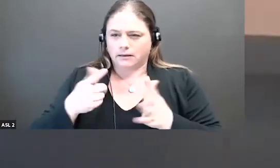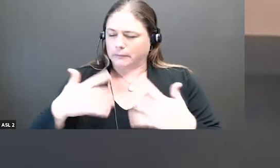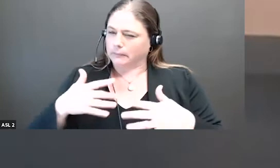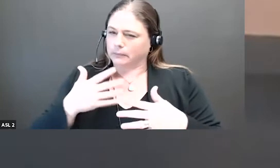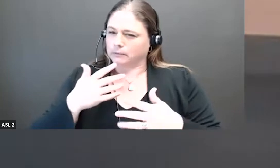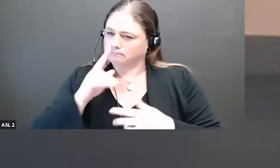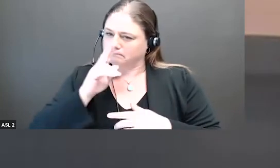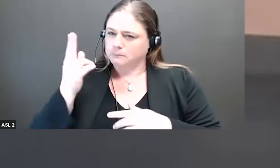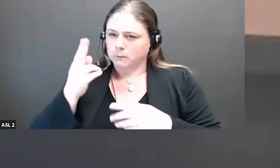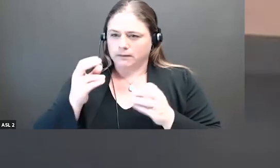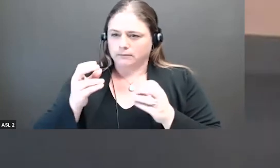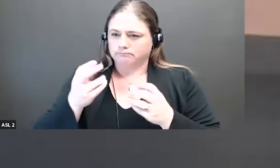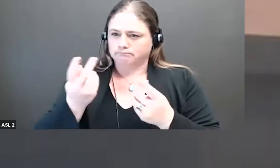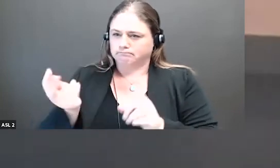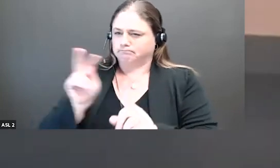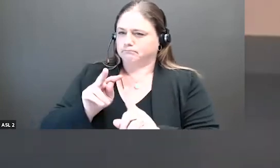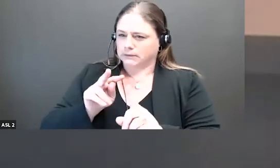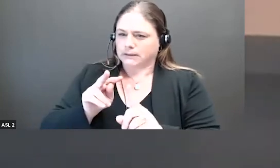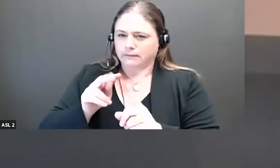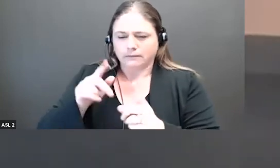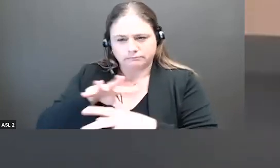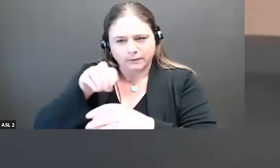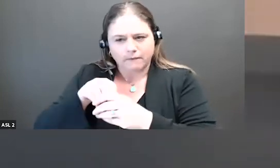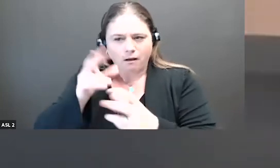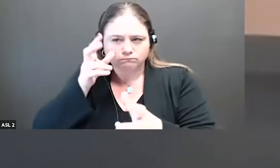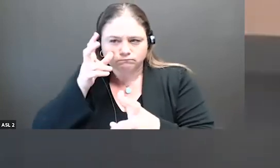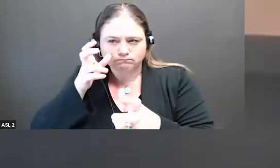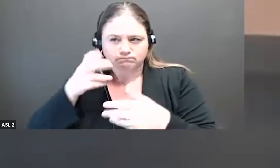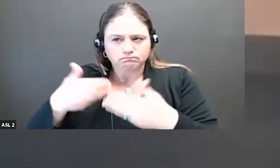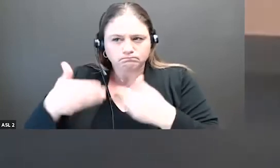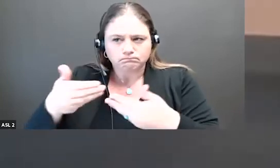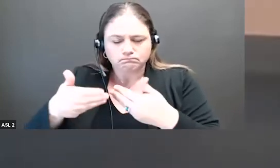might apply to help move us forward. Bob has a distinguished career in public service